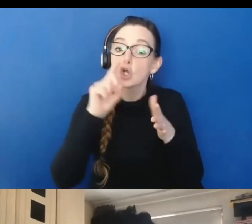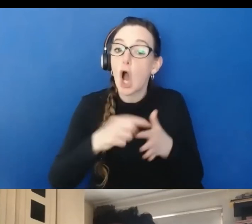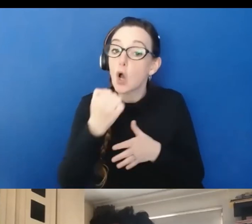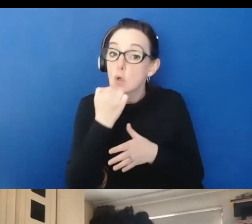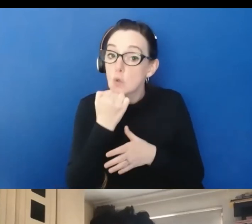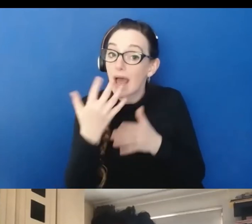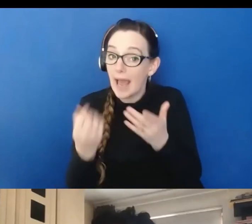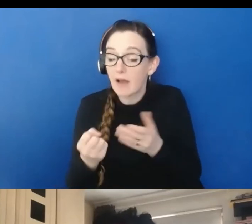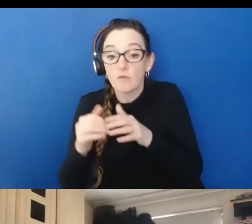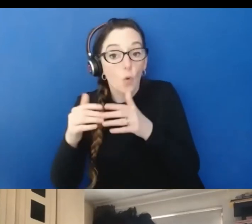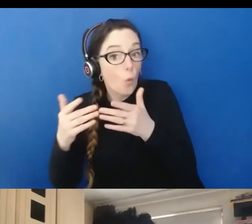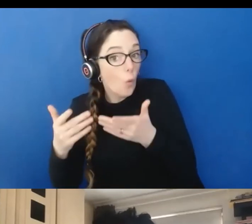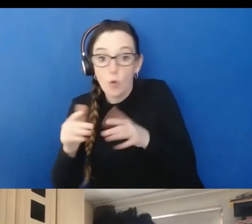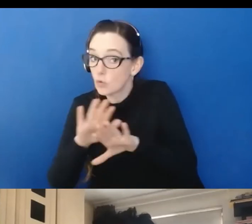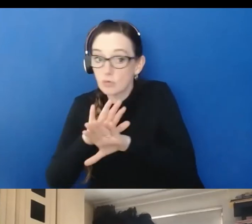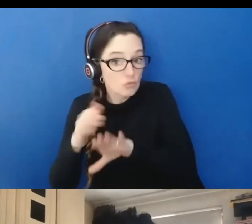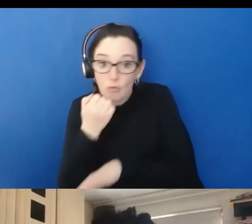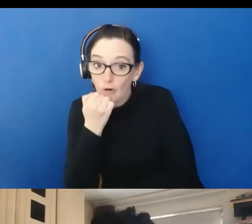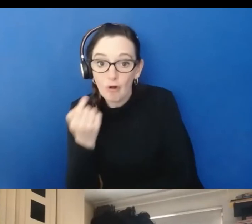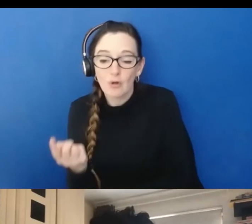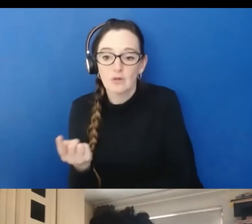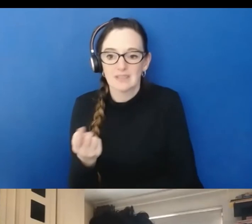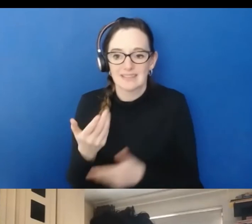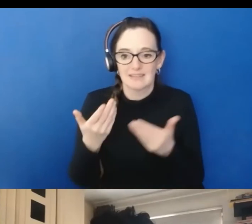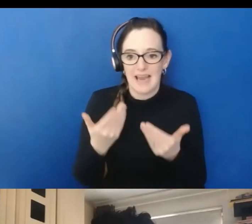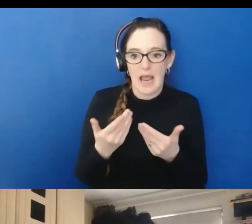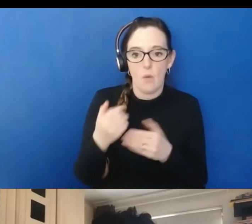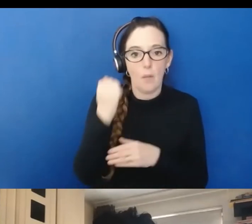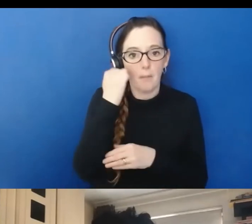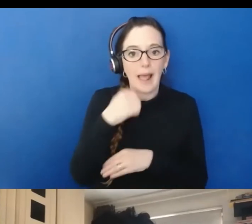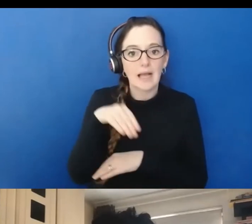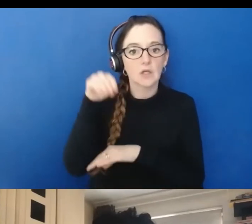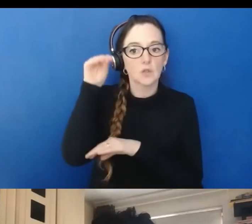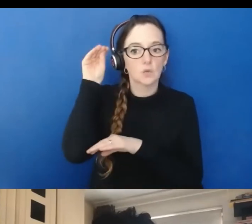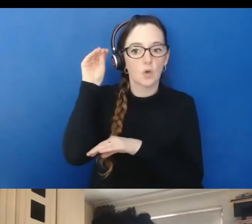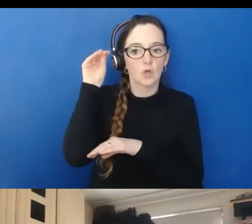Like for example, at the moment, Black Swan actually works off the blockchain and the